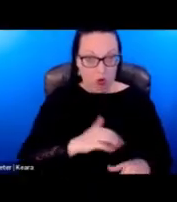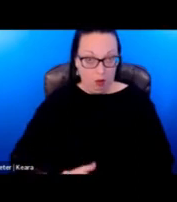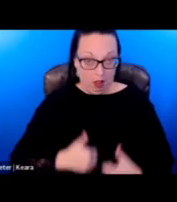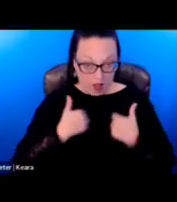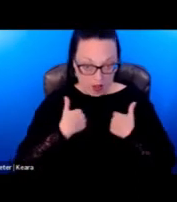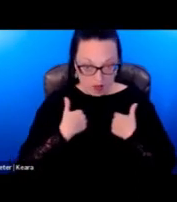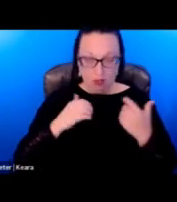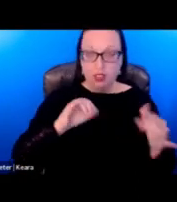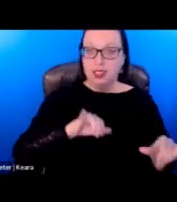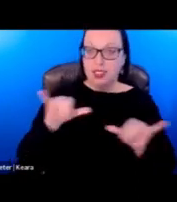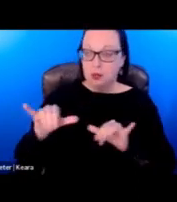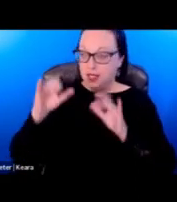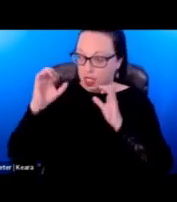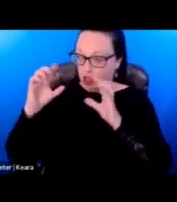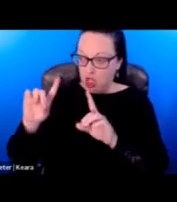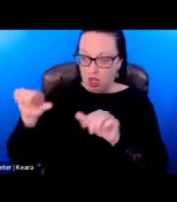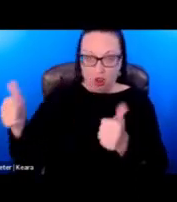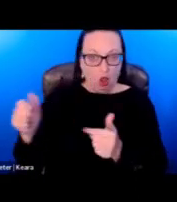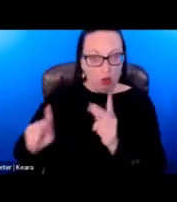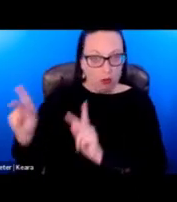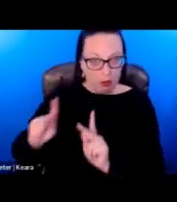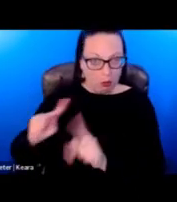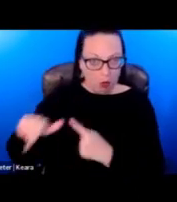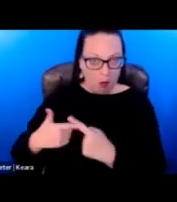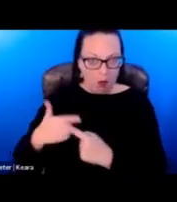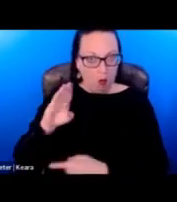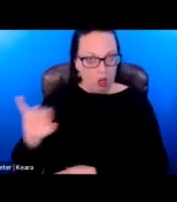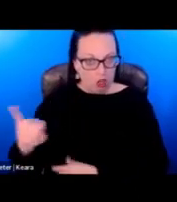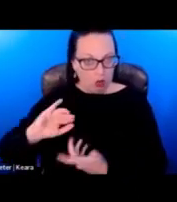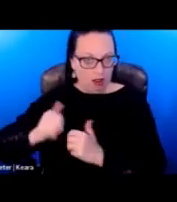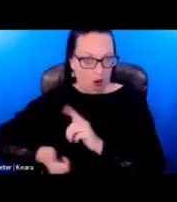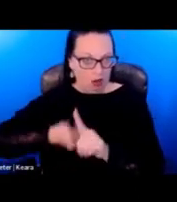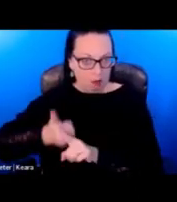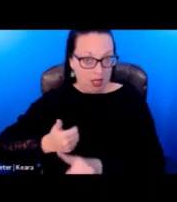educating others about brain injury, and how it impacts me and how it impacts other people.